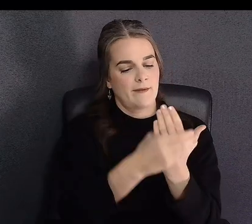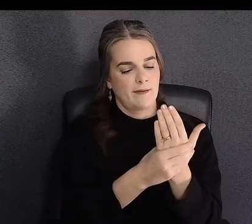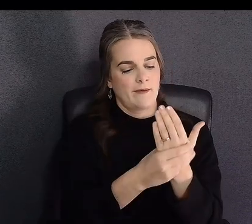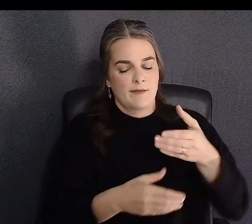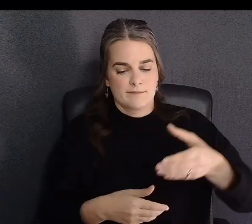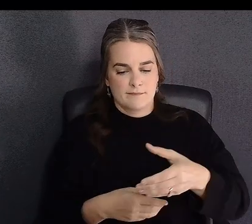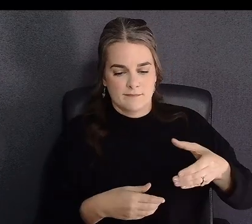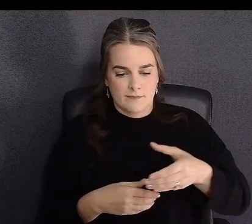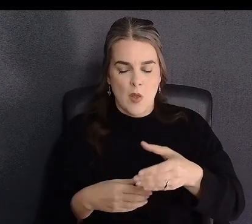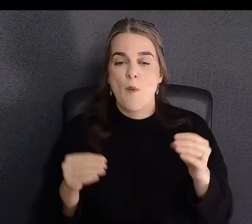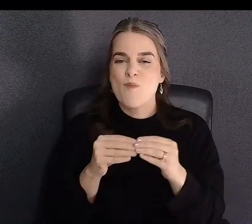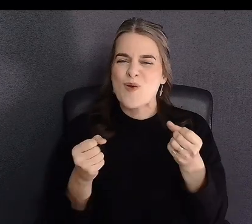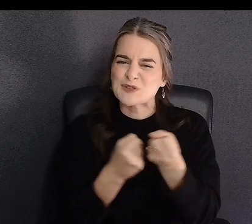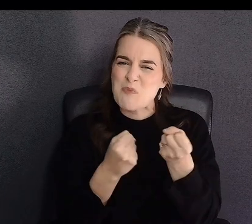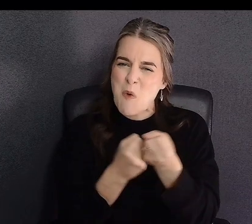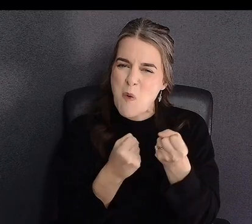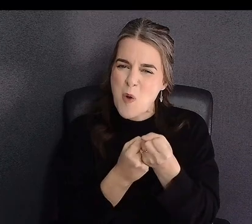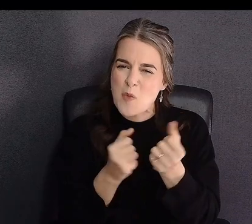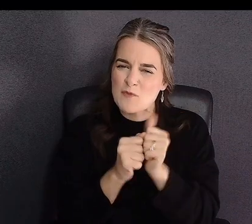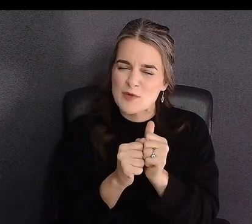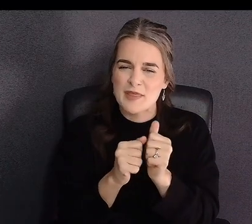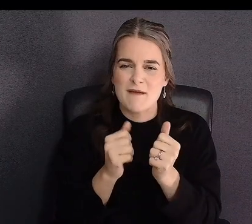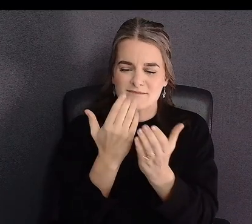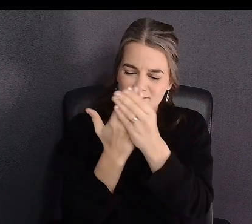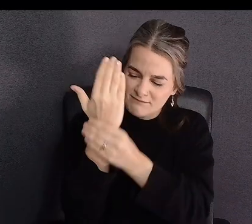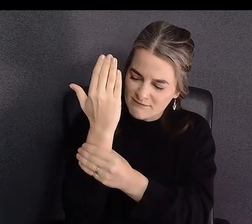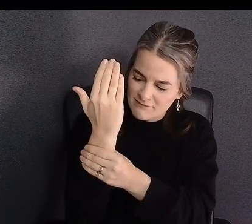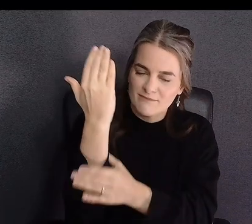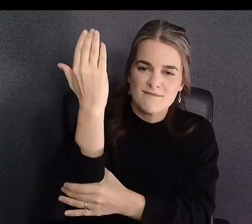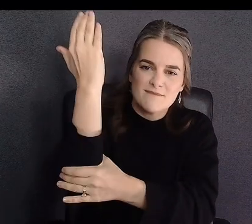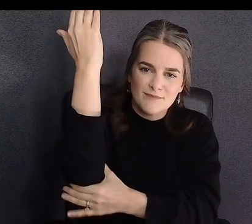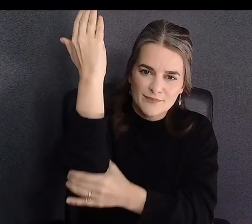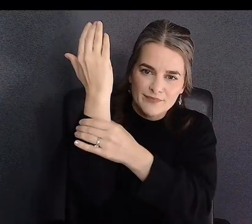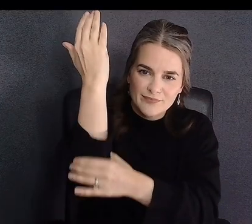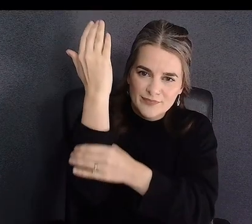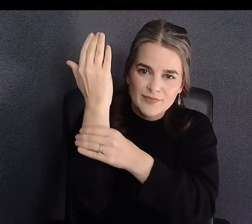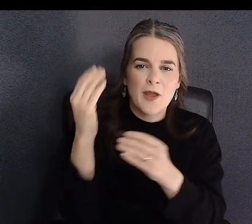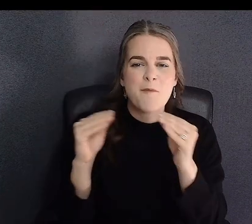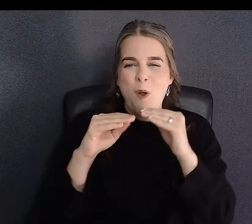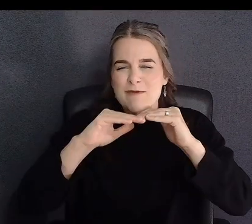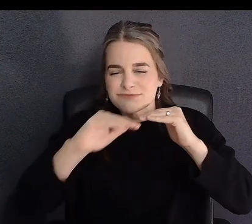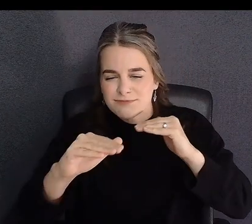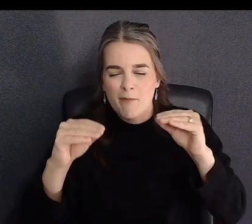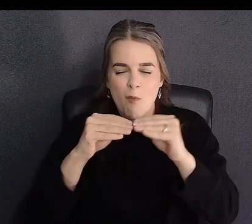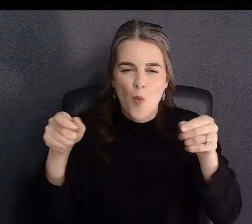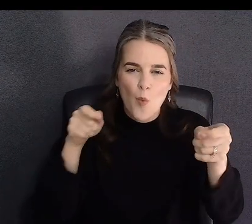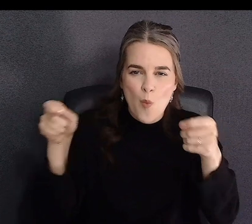that additional support throughout the wrist and forearm to help stabilize and get as much control as possible.